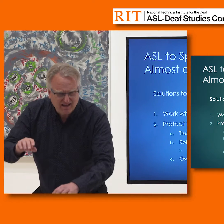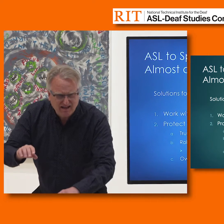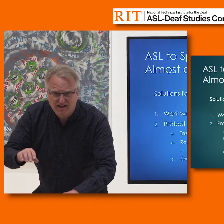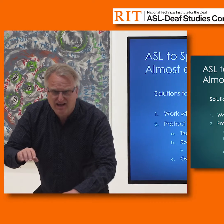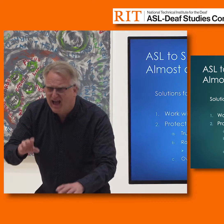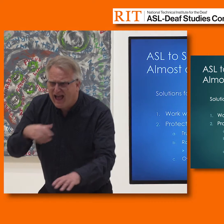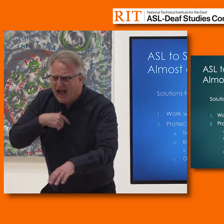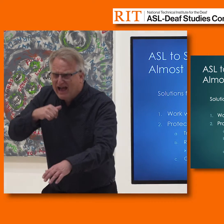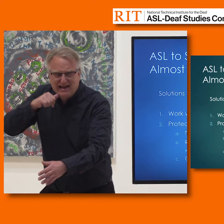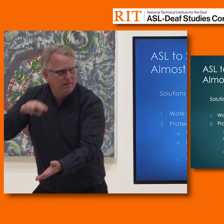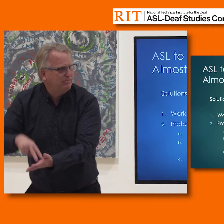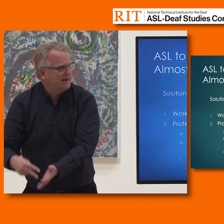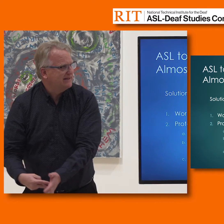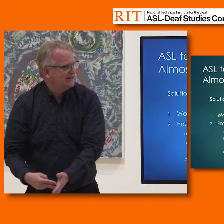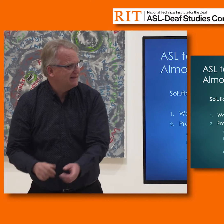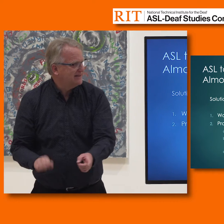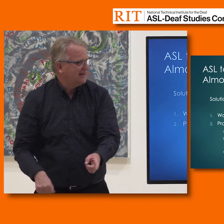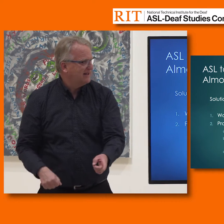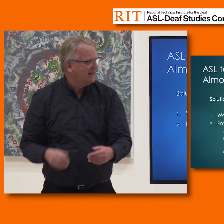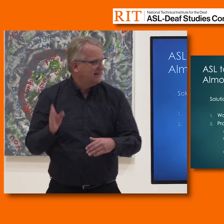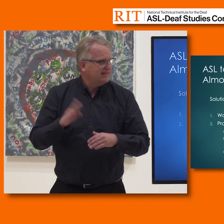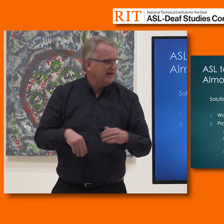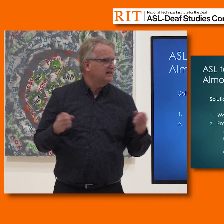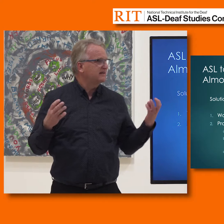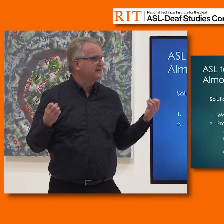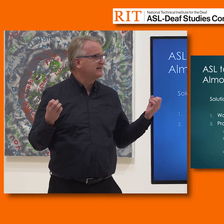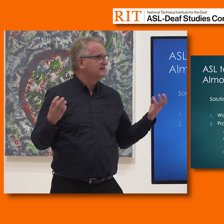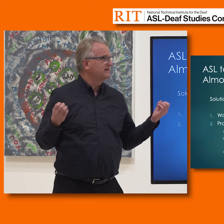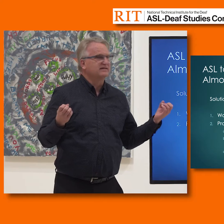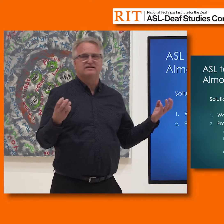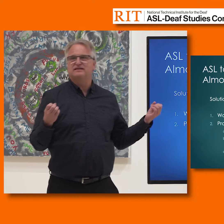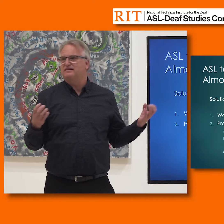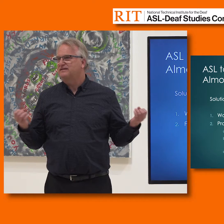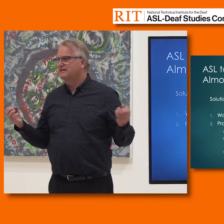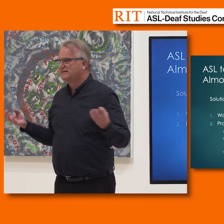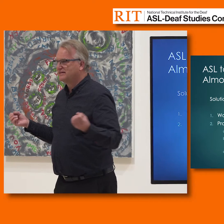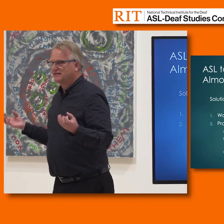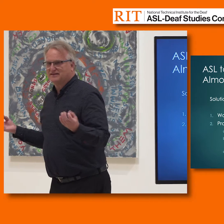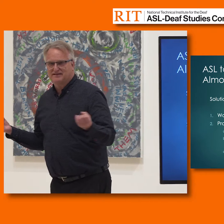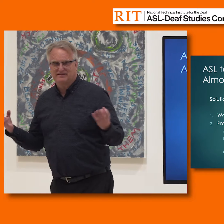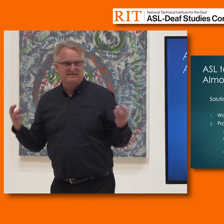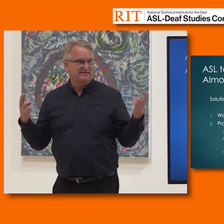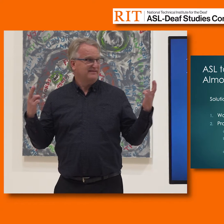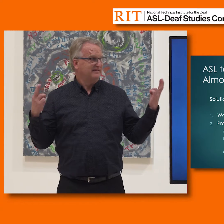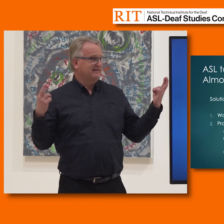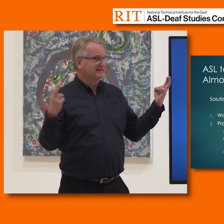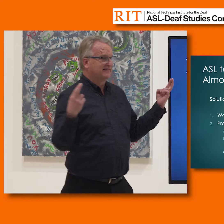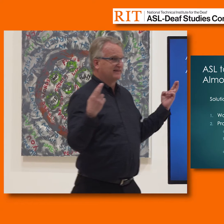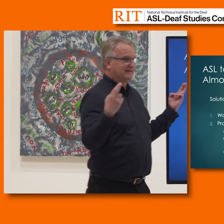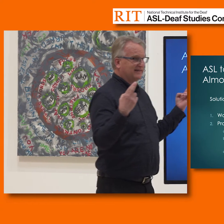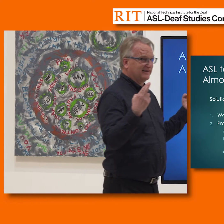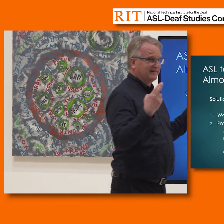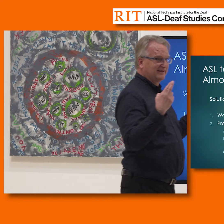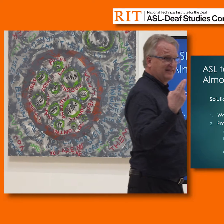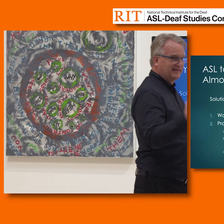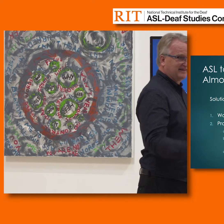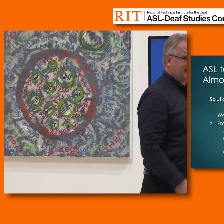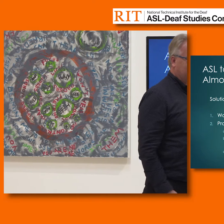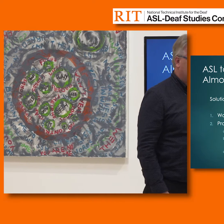that I didn't intend to be said in a particular way, but if I'm just signing and I have no way to verify the accuracy,